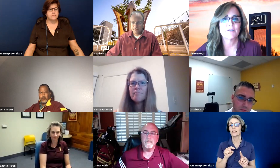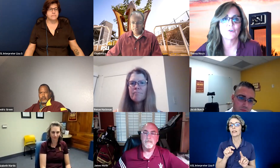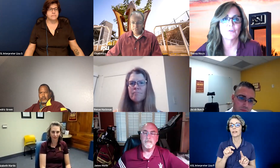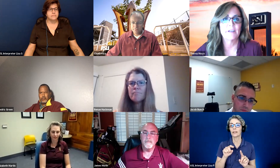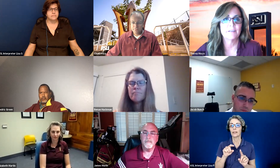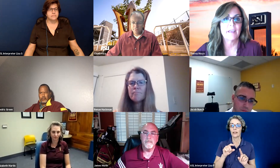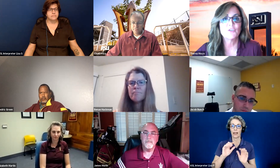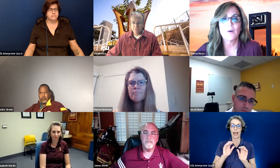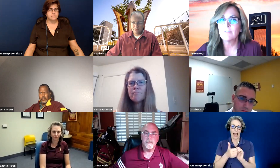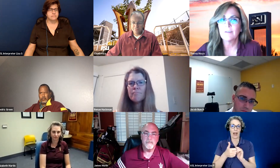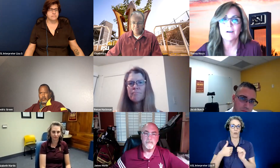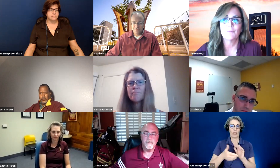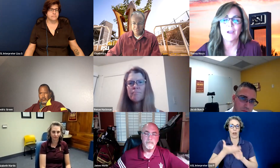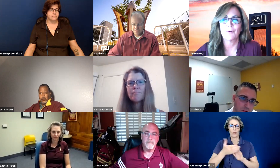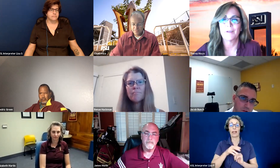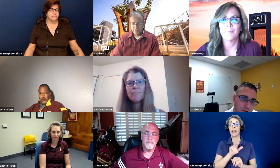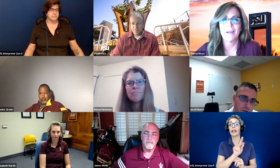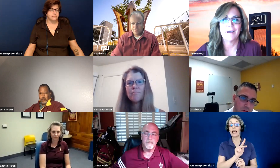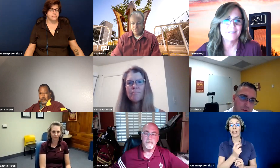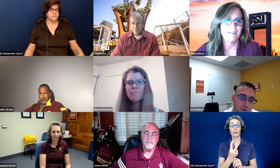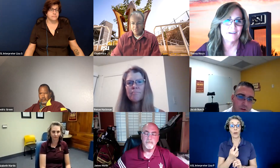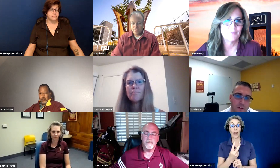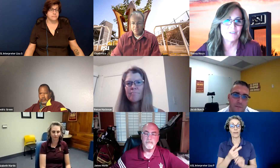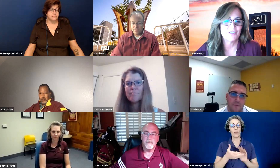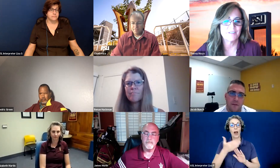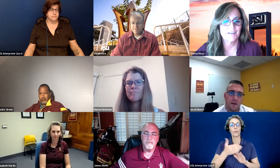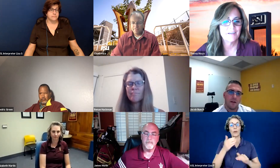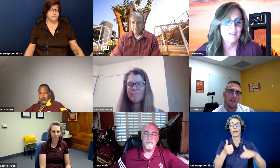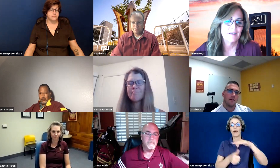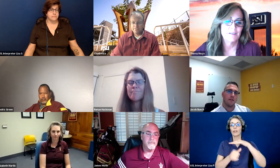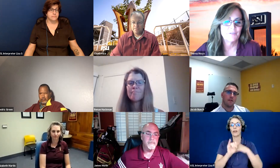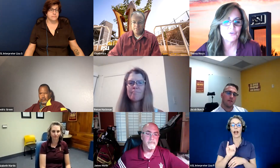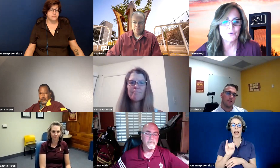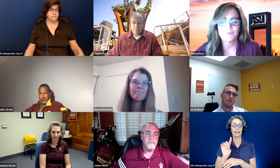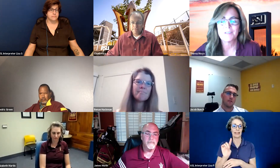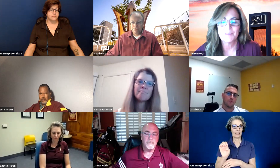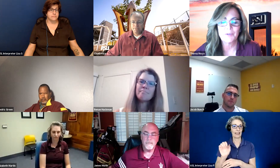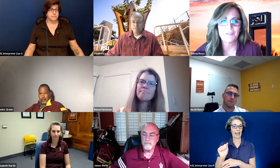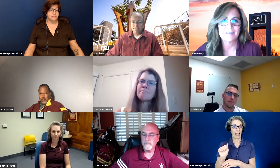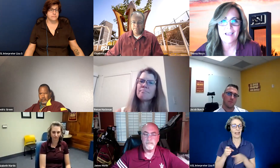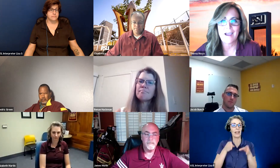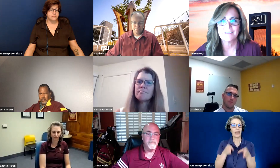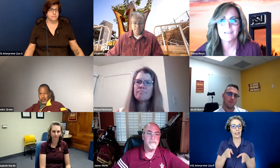So in K-12 we operate by idea which is the individuals with disabilities act